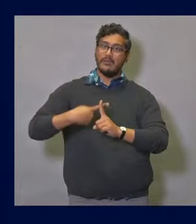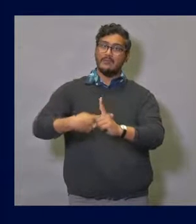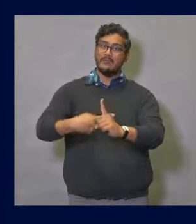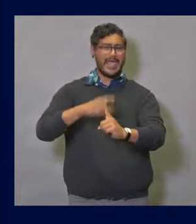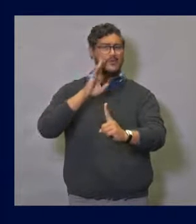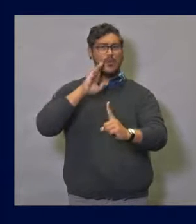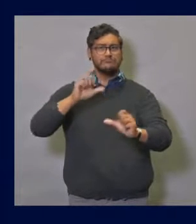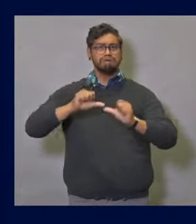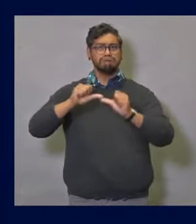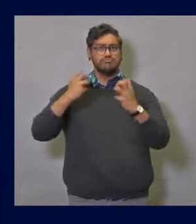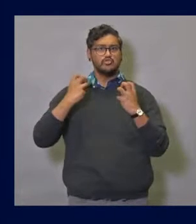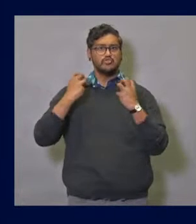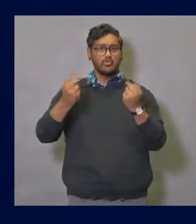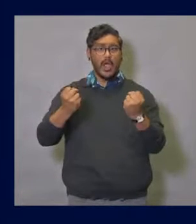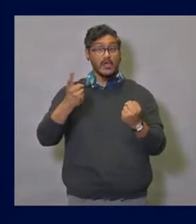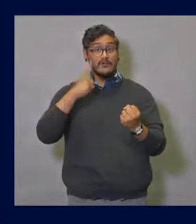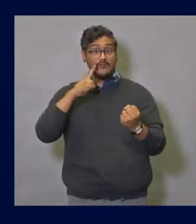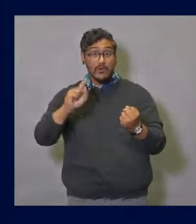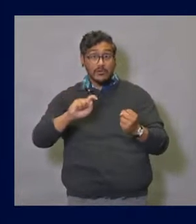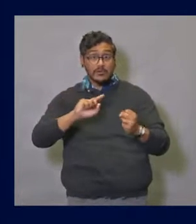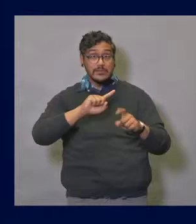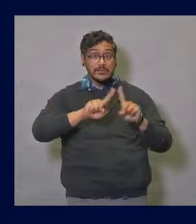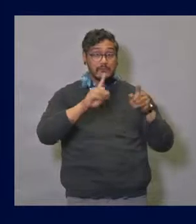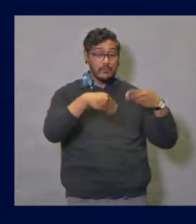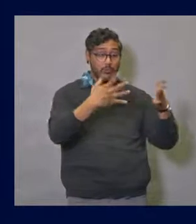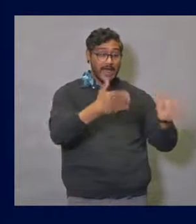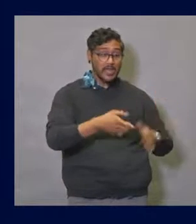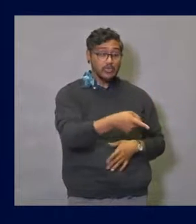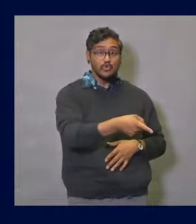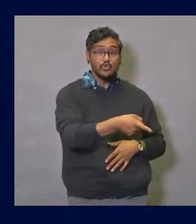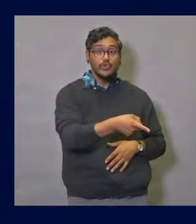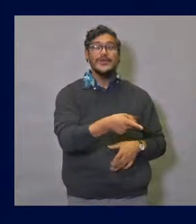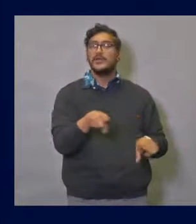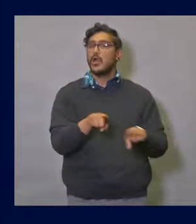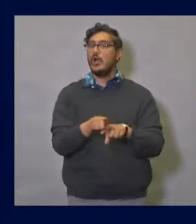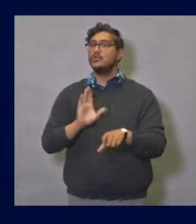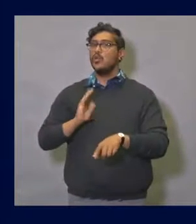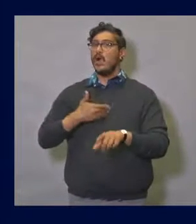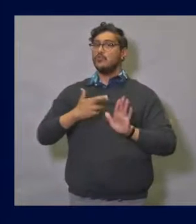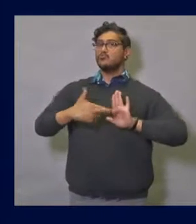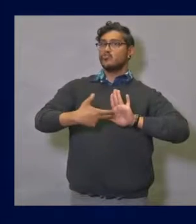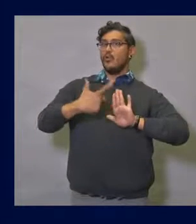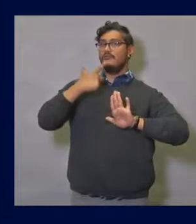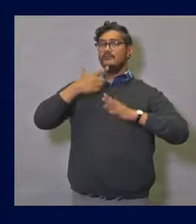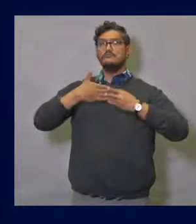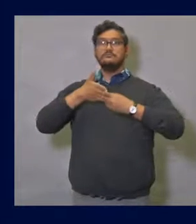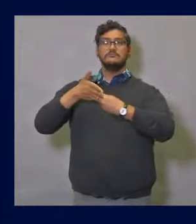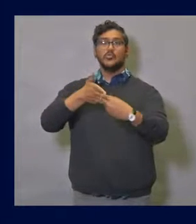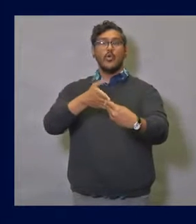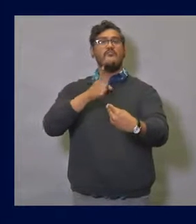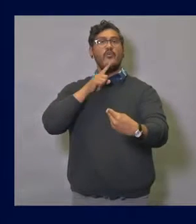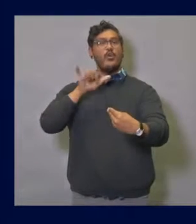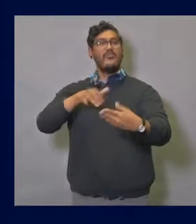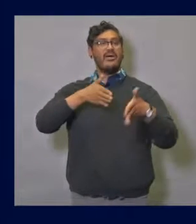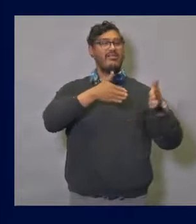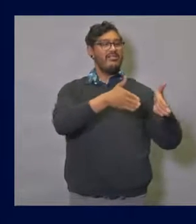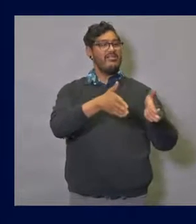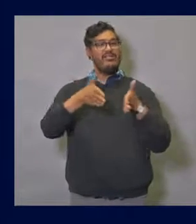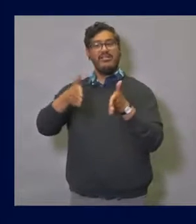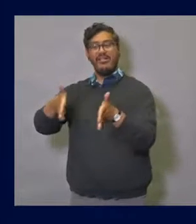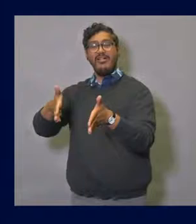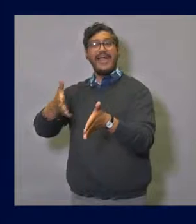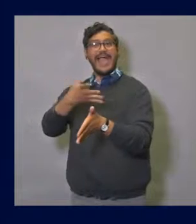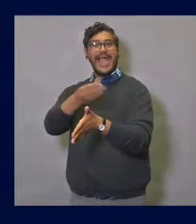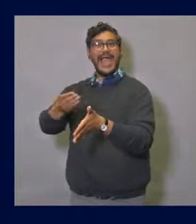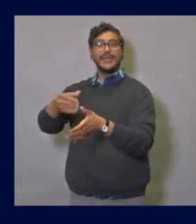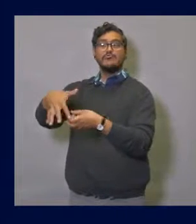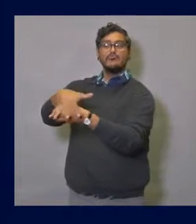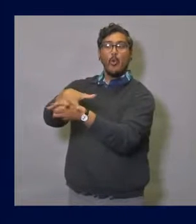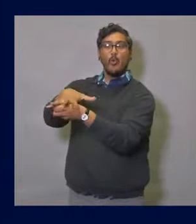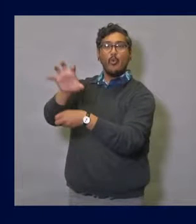PÚBLICA HA CONSTRUIDO DURANTE